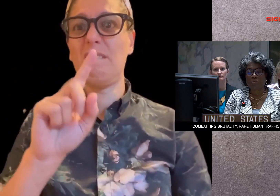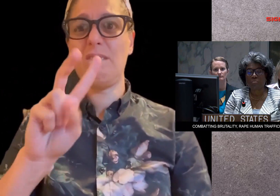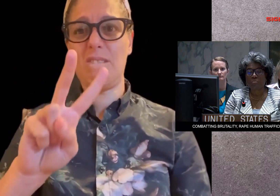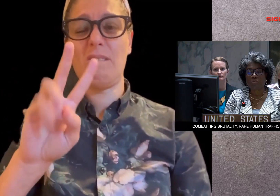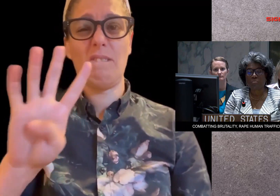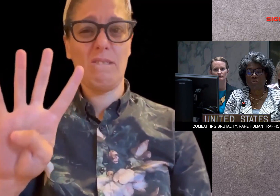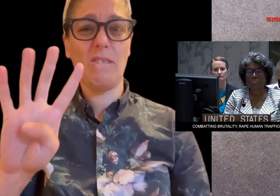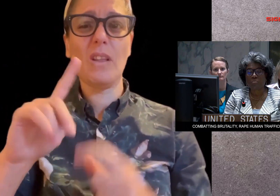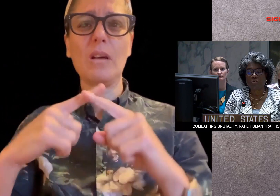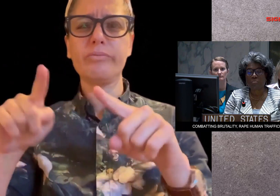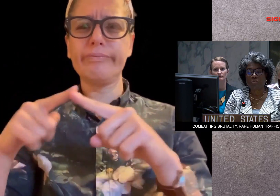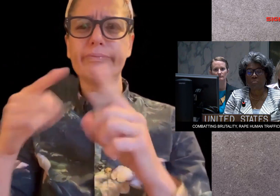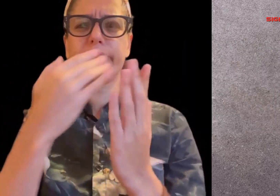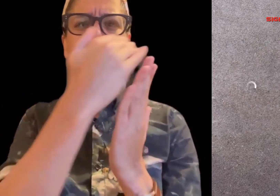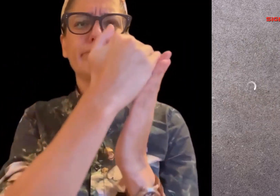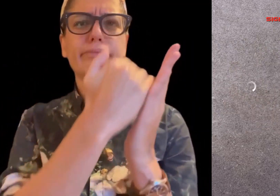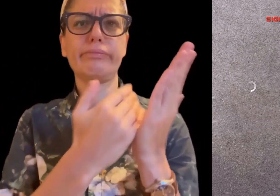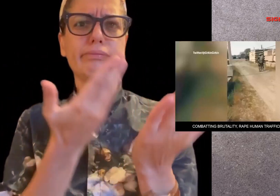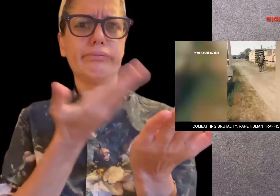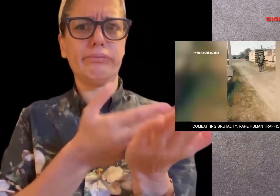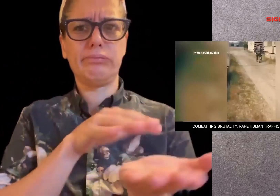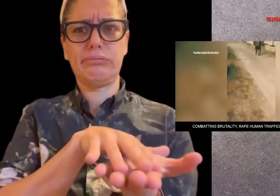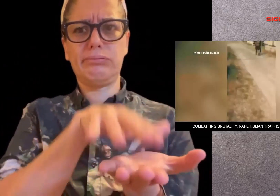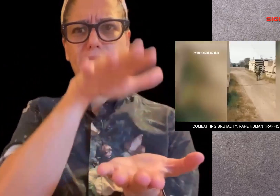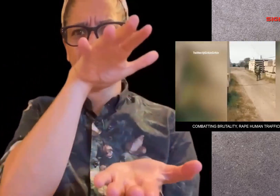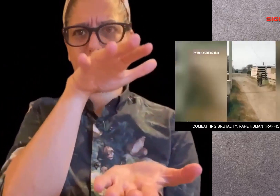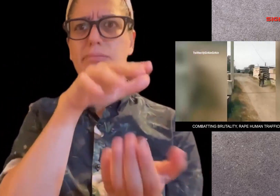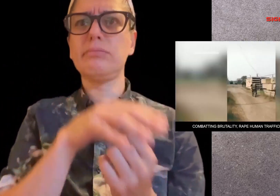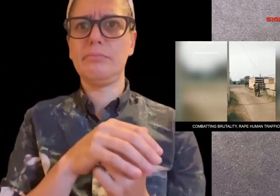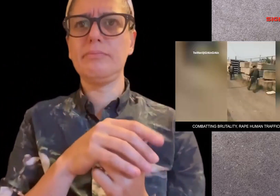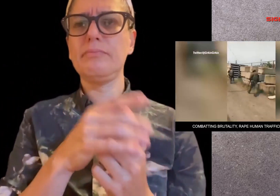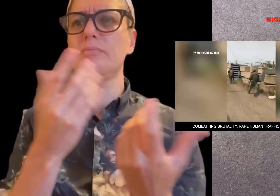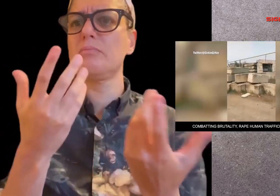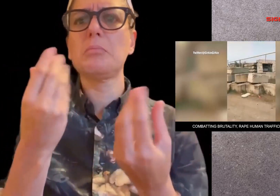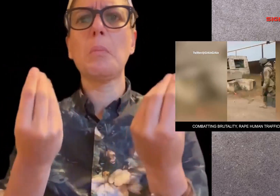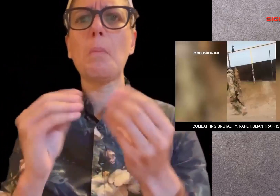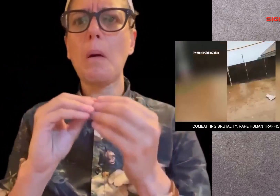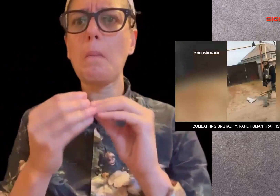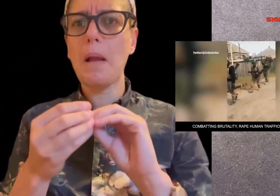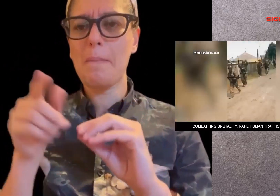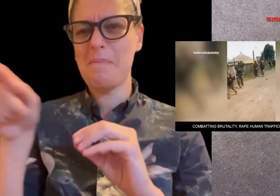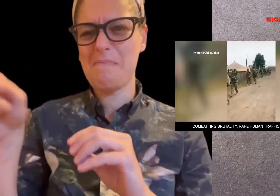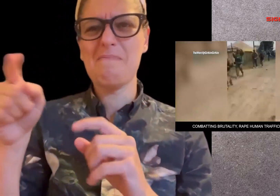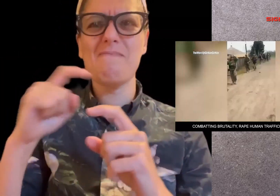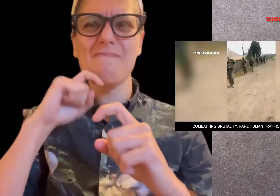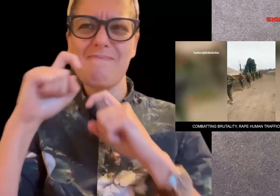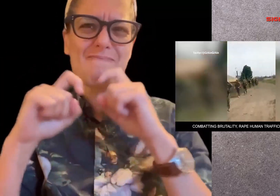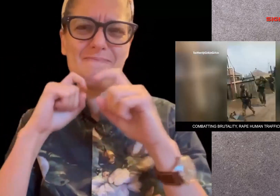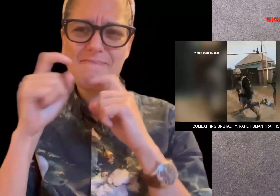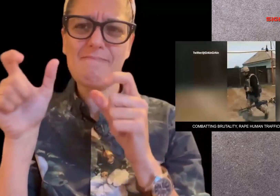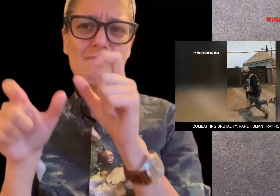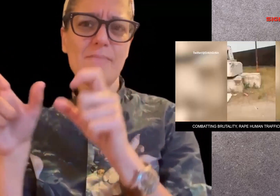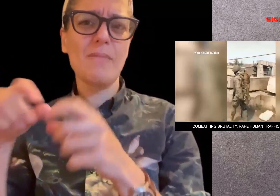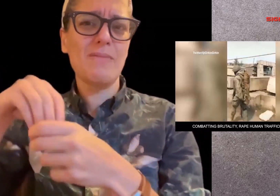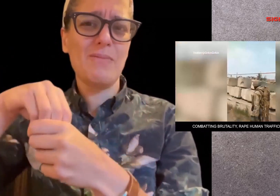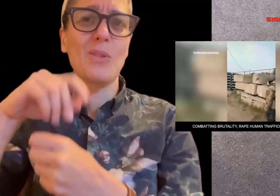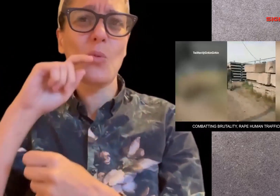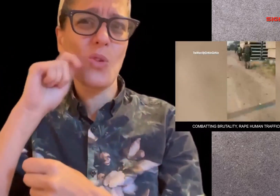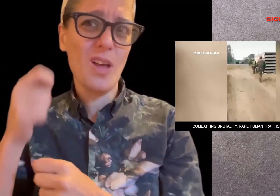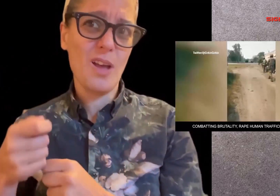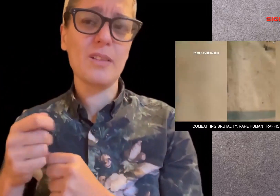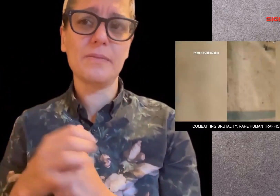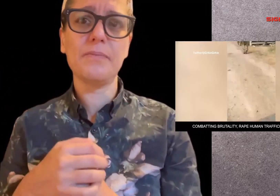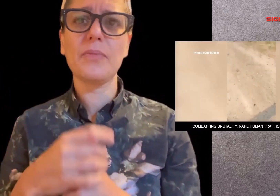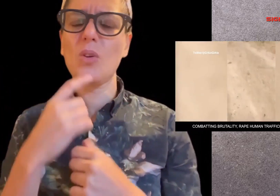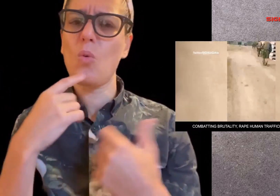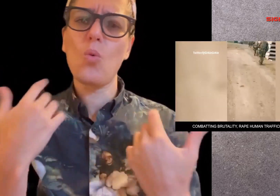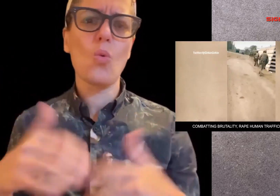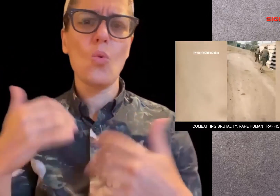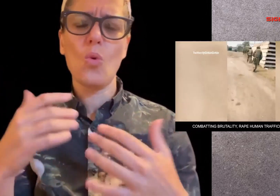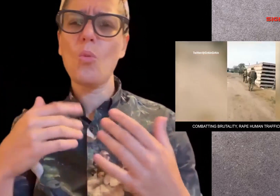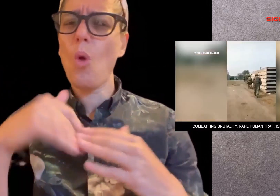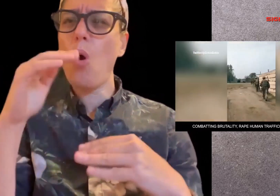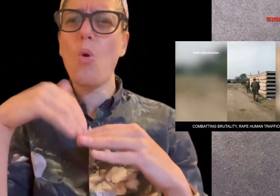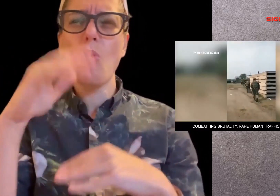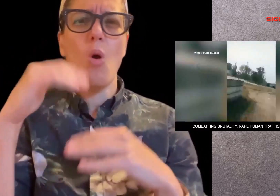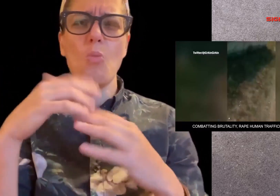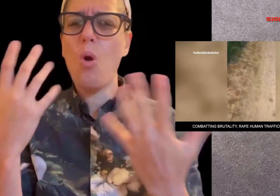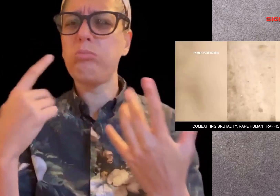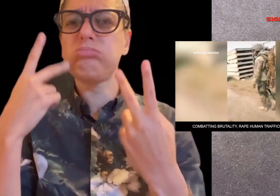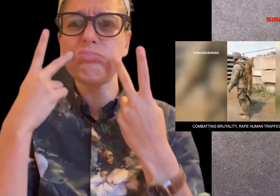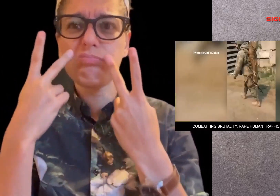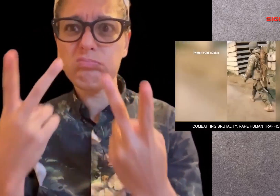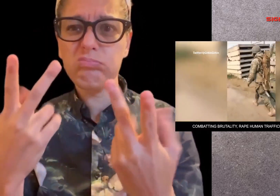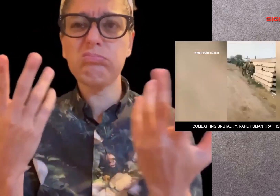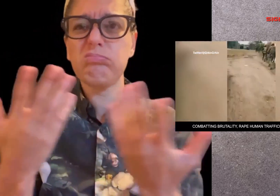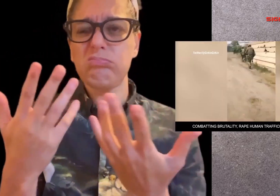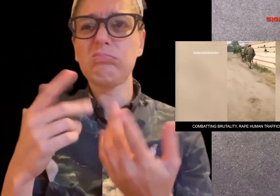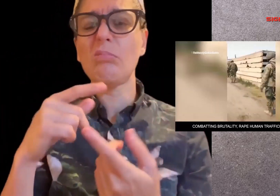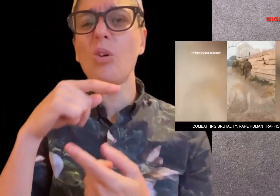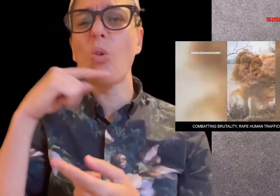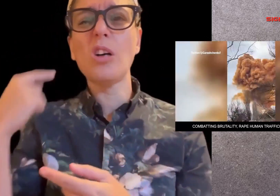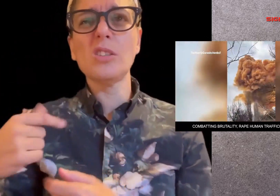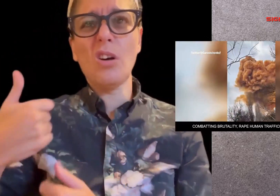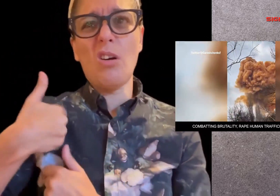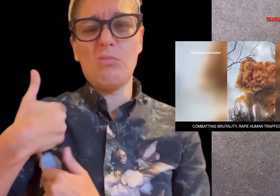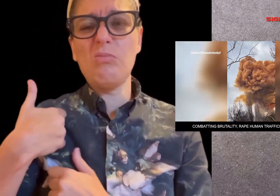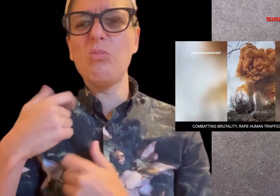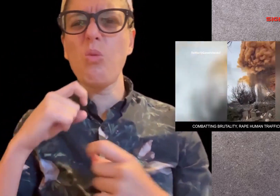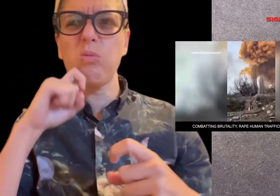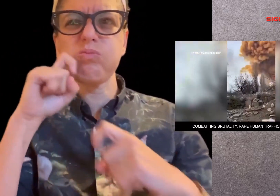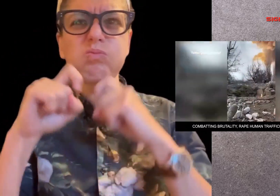has received at least 124 reports of alleged sexual violence against people in Ukraine